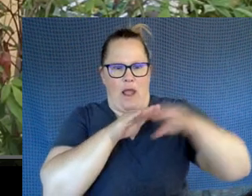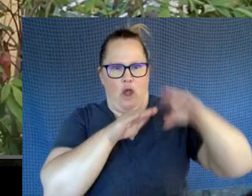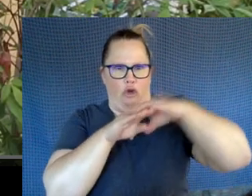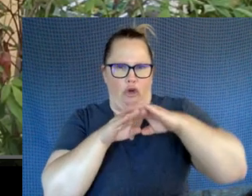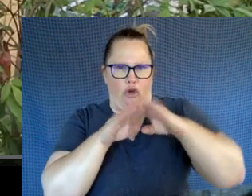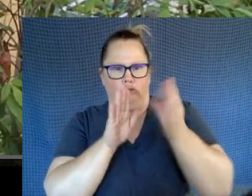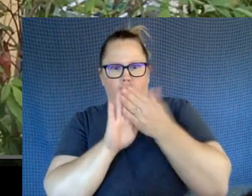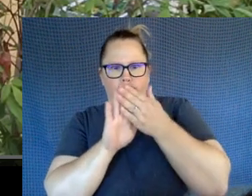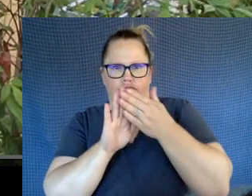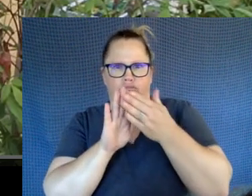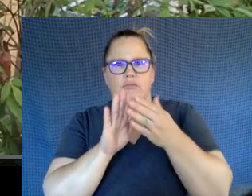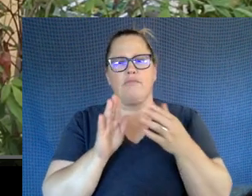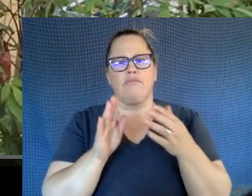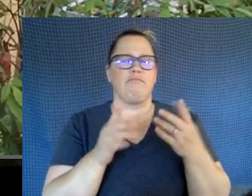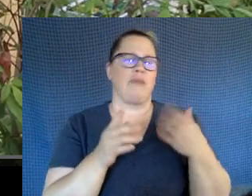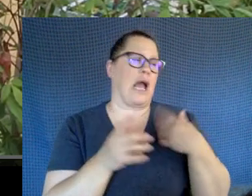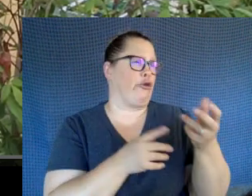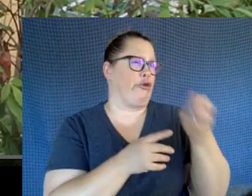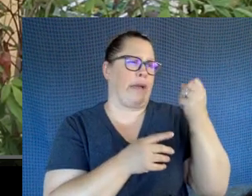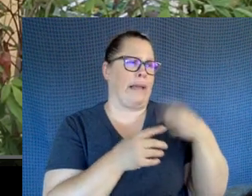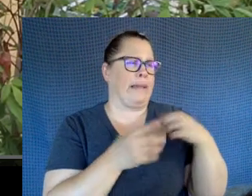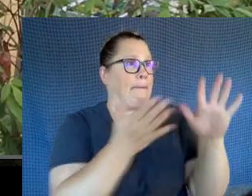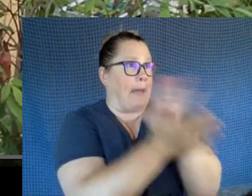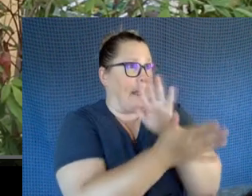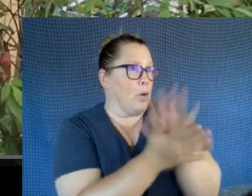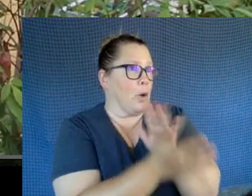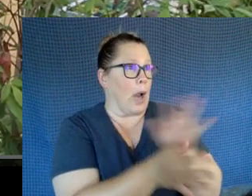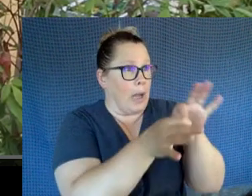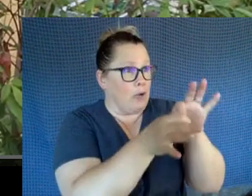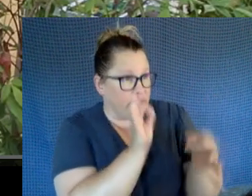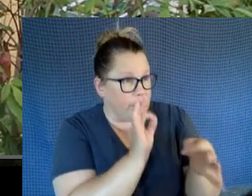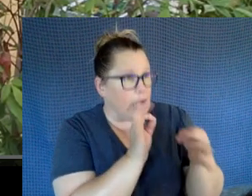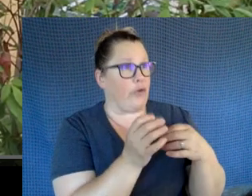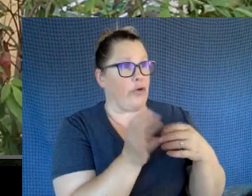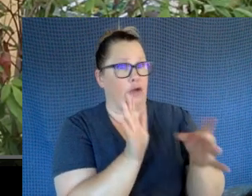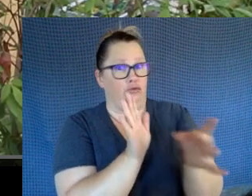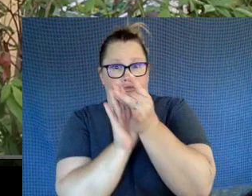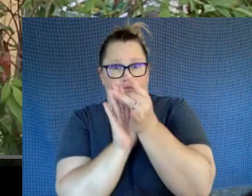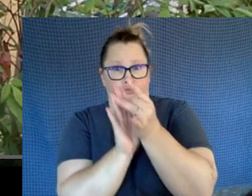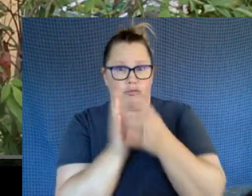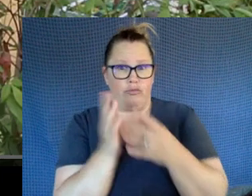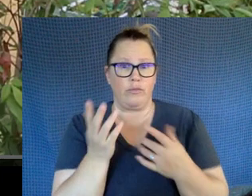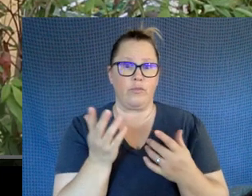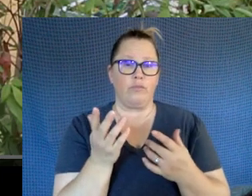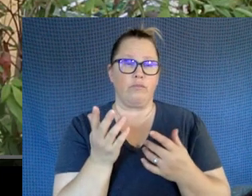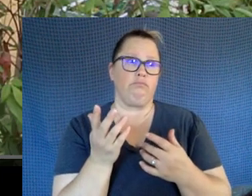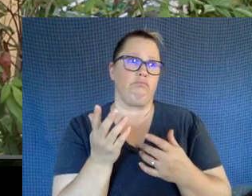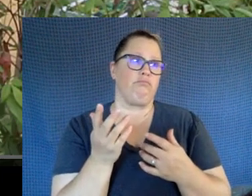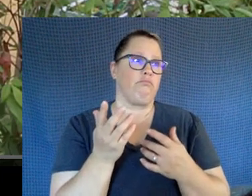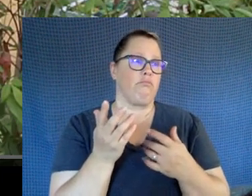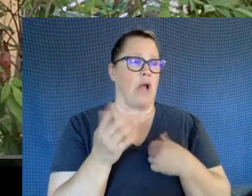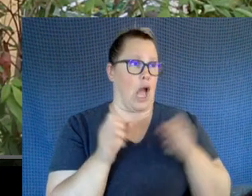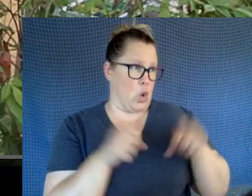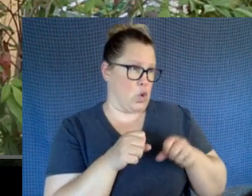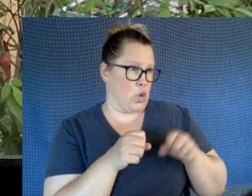take paper and I could share it and glue it down. I can even add pieces from like